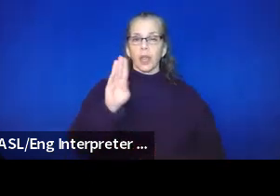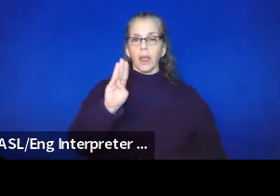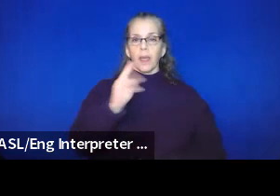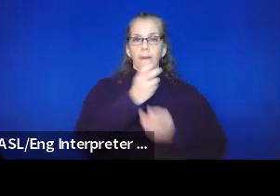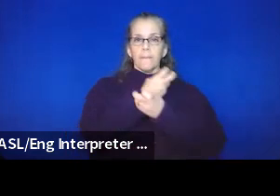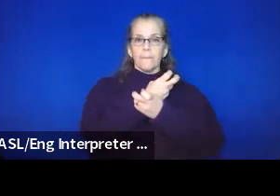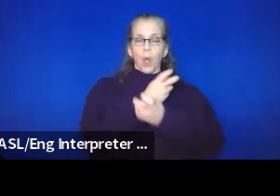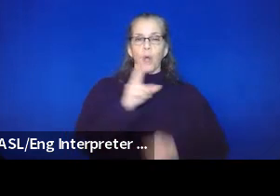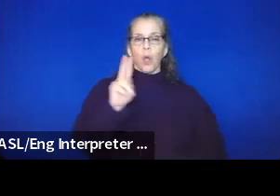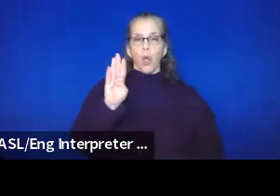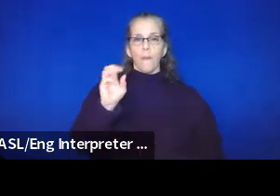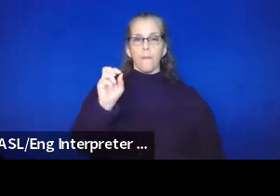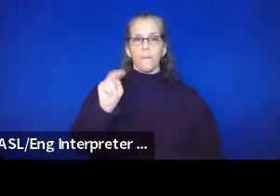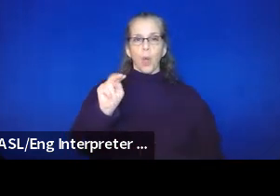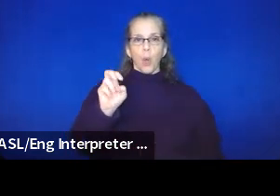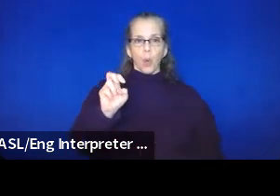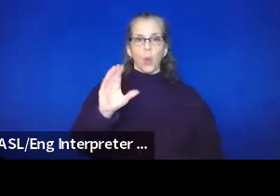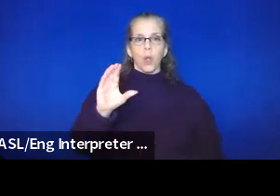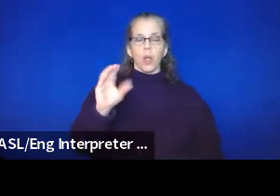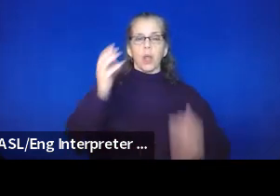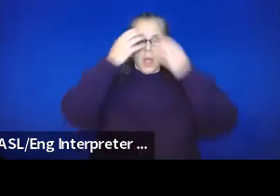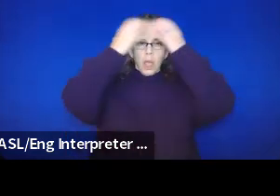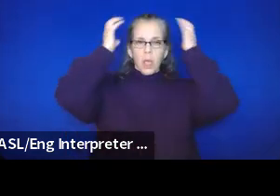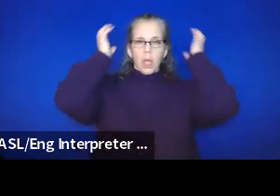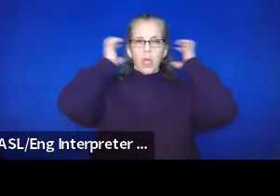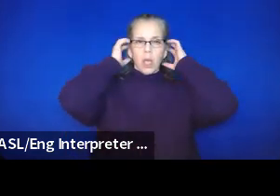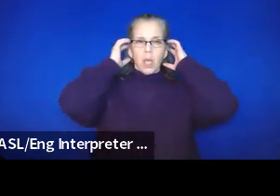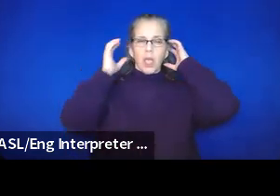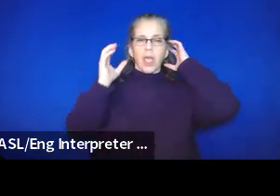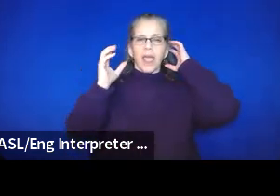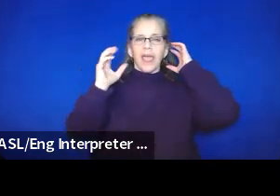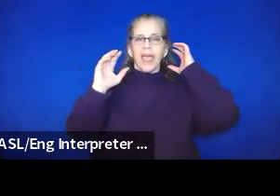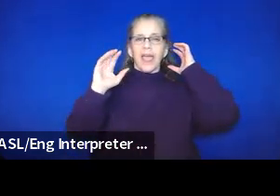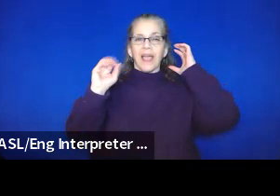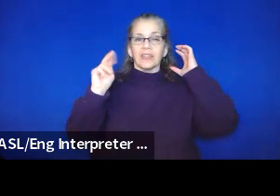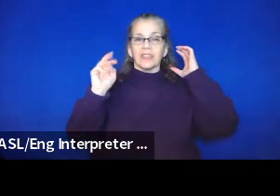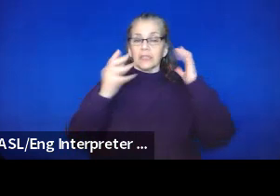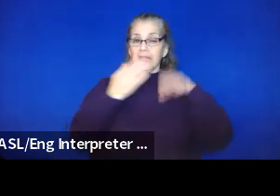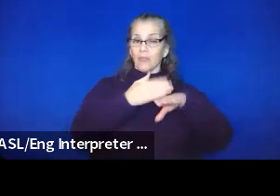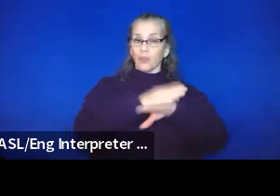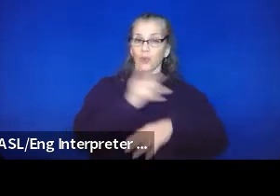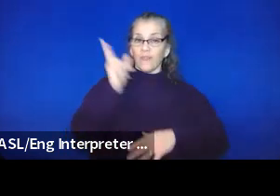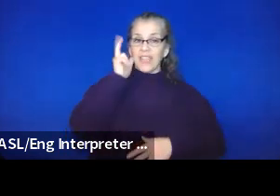improve hearing? That is a tricky question, because if you have a purely conductive hearing